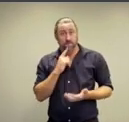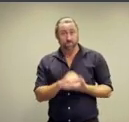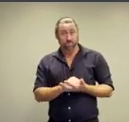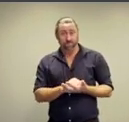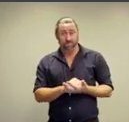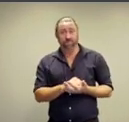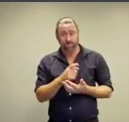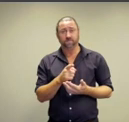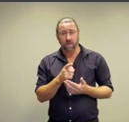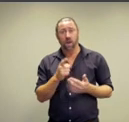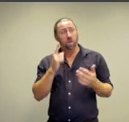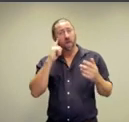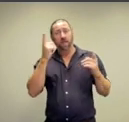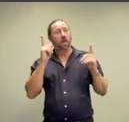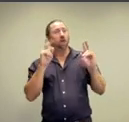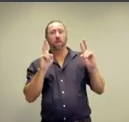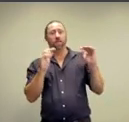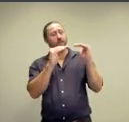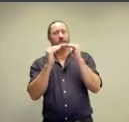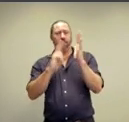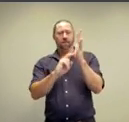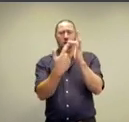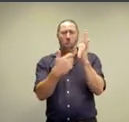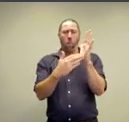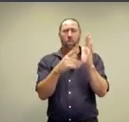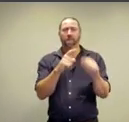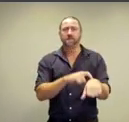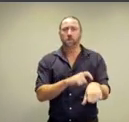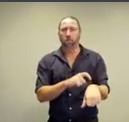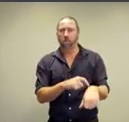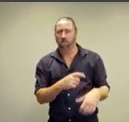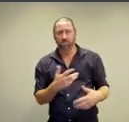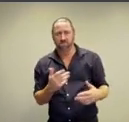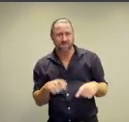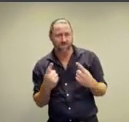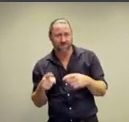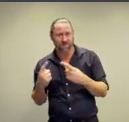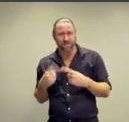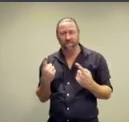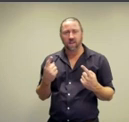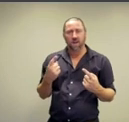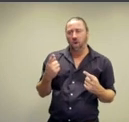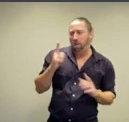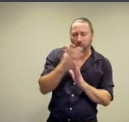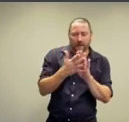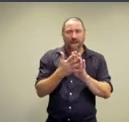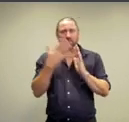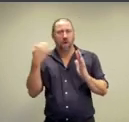quite a multifaceted play on norms as a symbol, it also plays on boundaries and meanings,